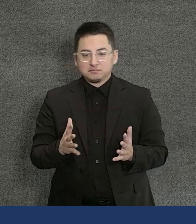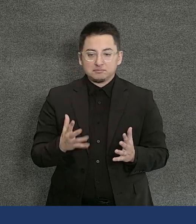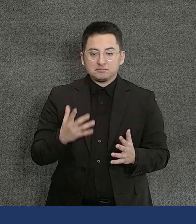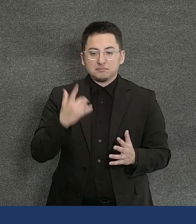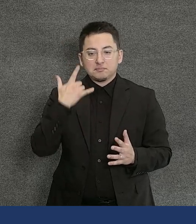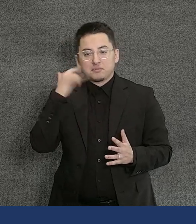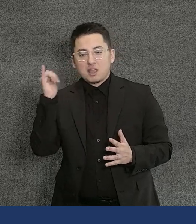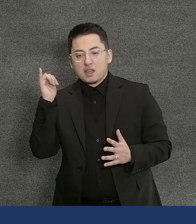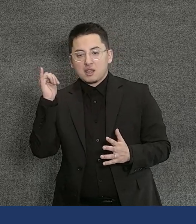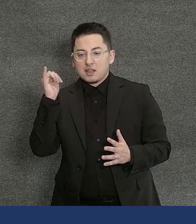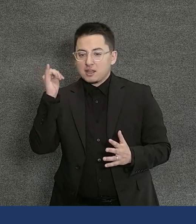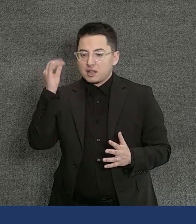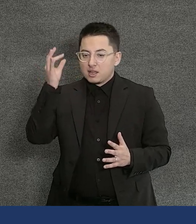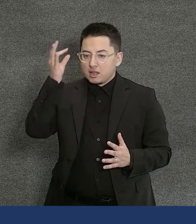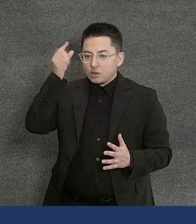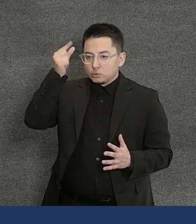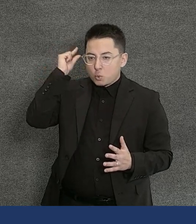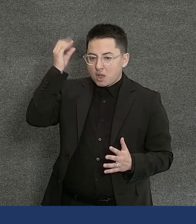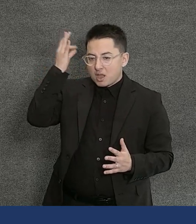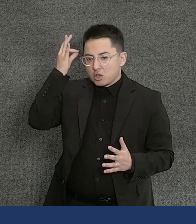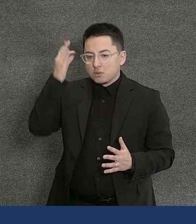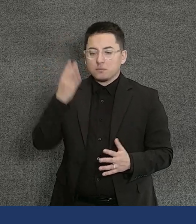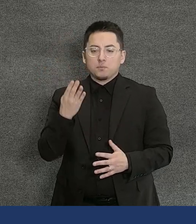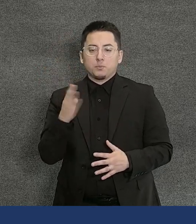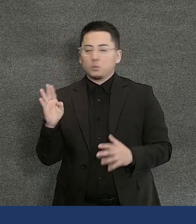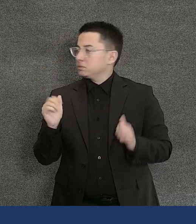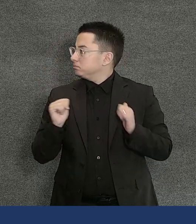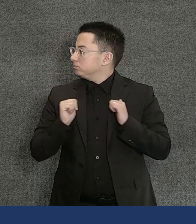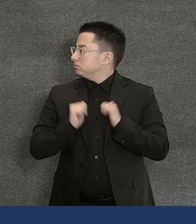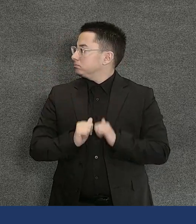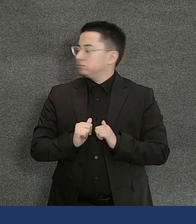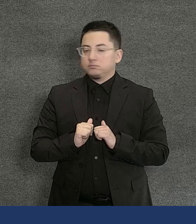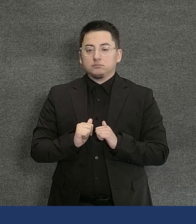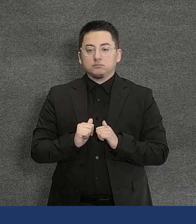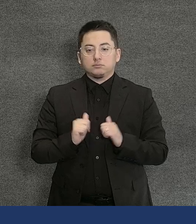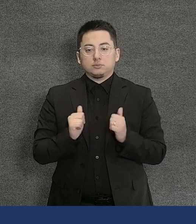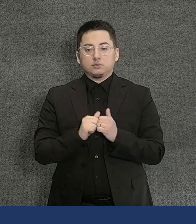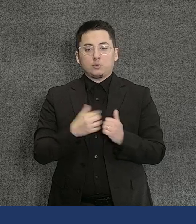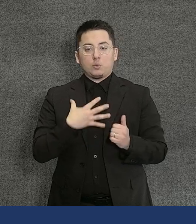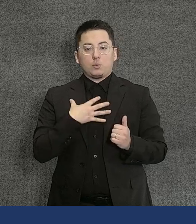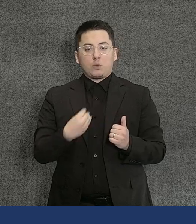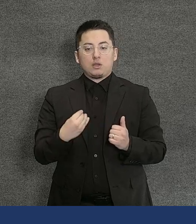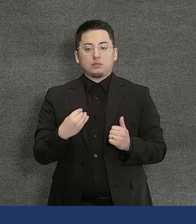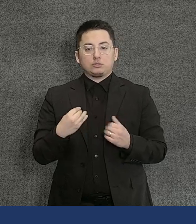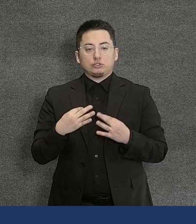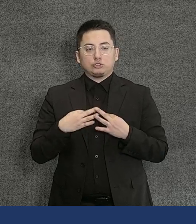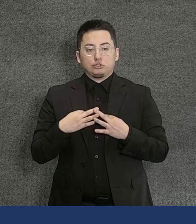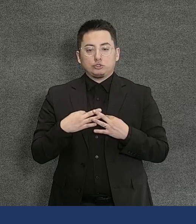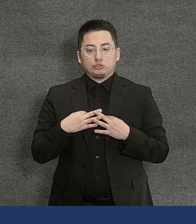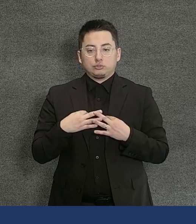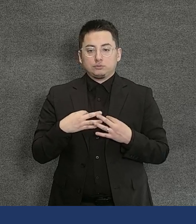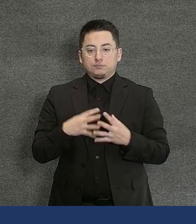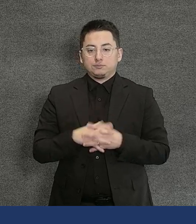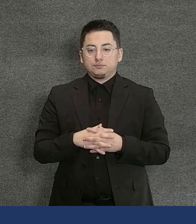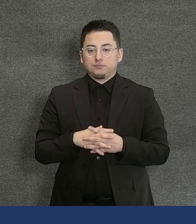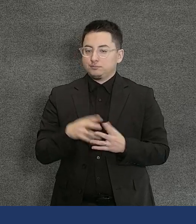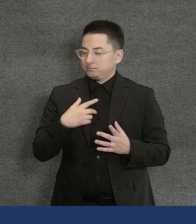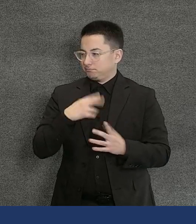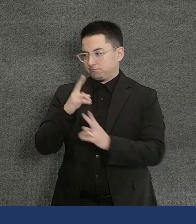wearing a blue blazer or sport coat over a white patterned shirt. It's a pleasure to be with you here today.